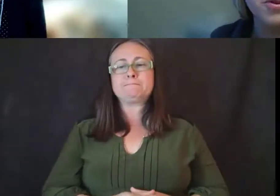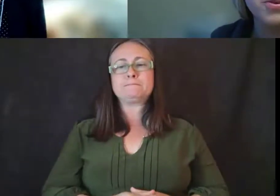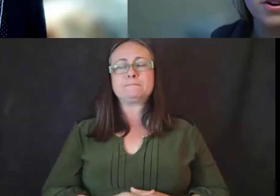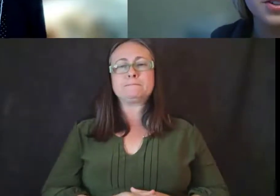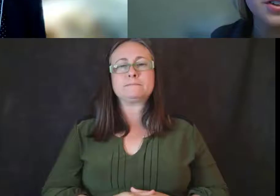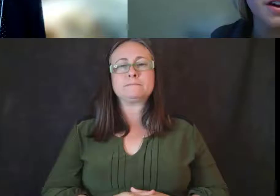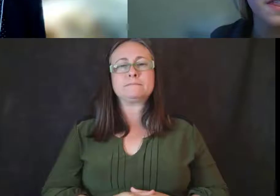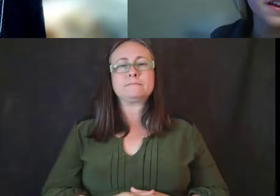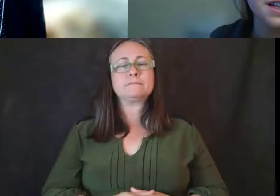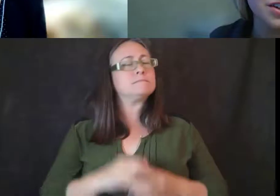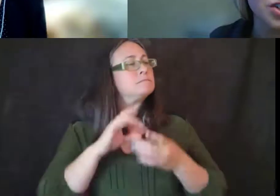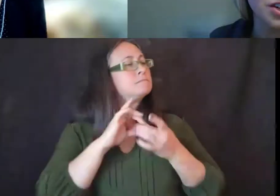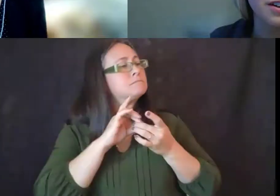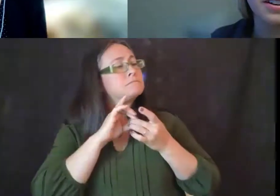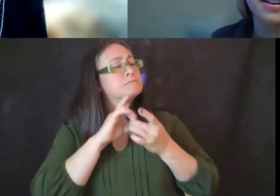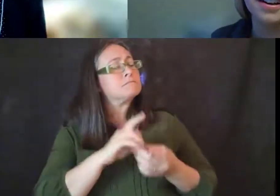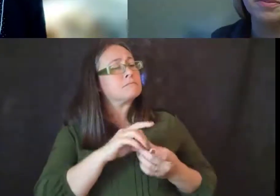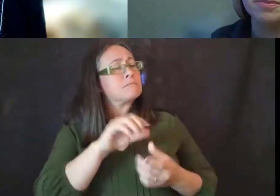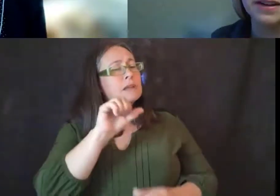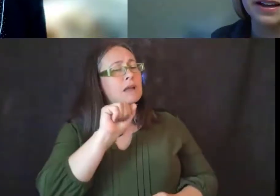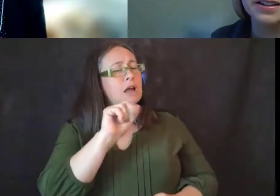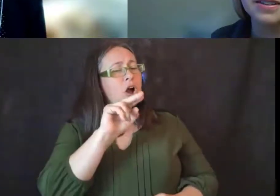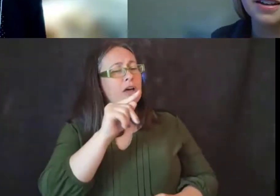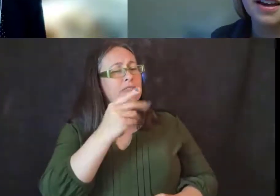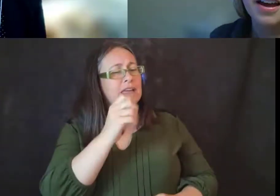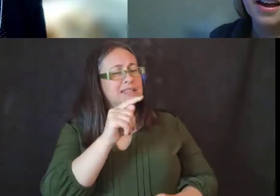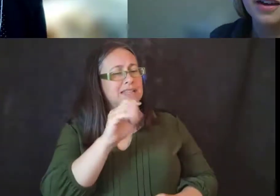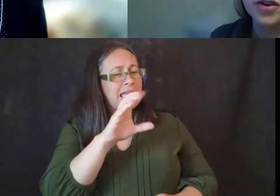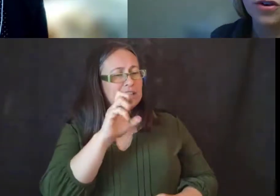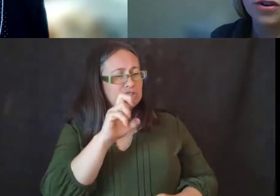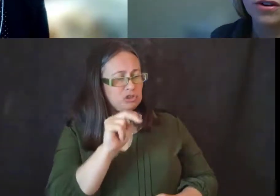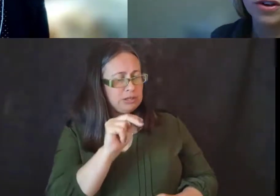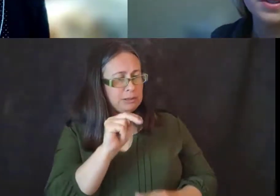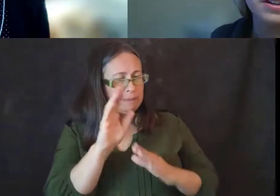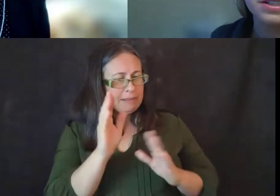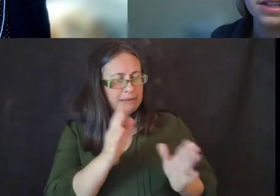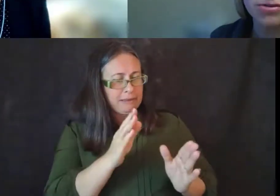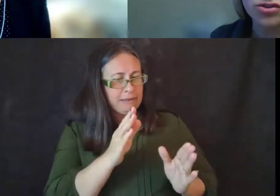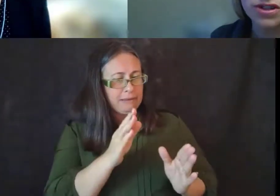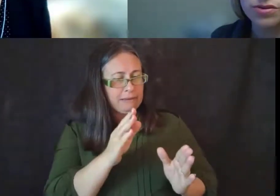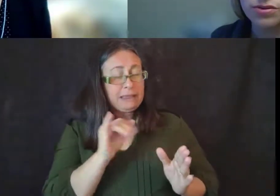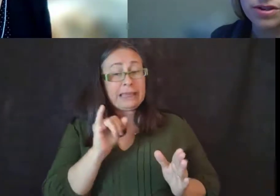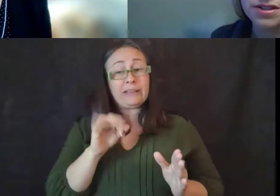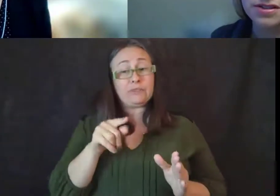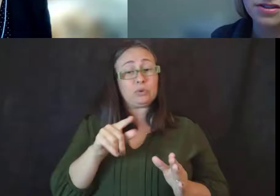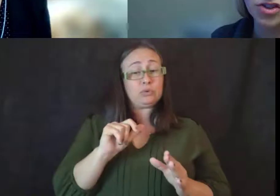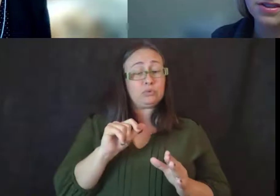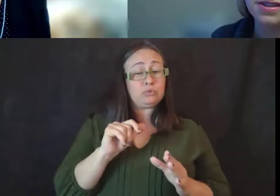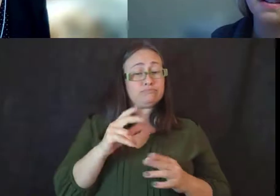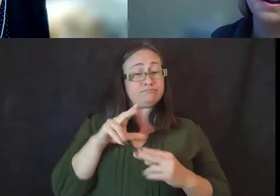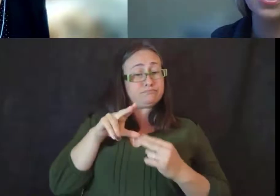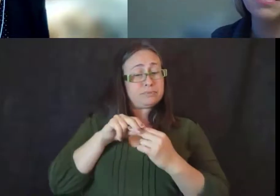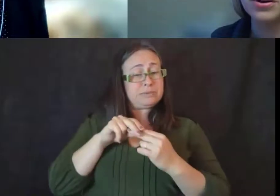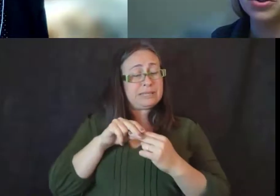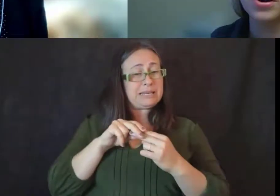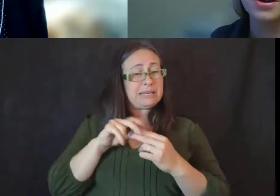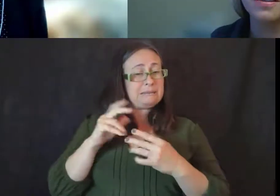Elyse Sullivan: With regards to the authentication plans, if you're using an established resource such as a cell line or a mouse strain